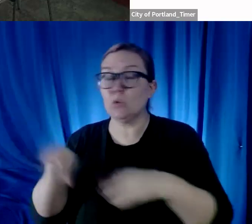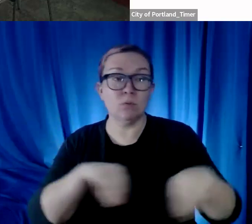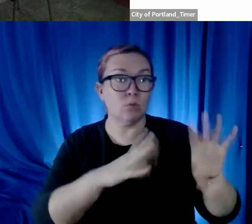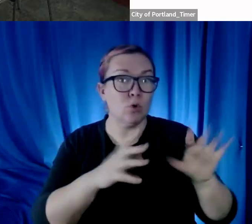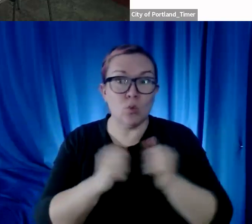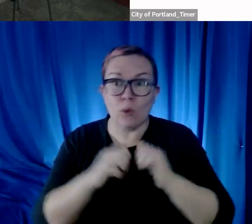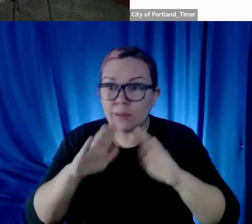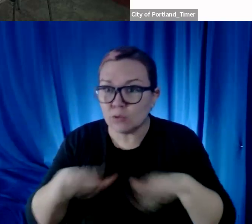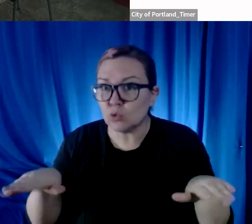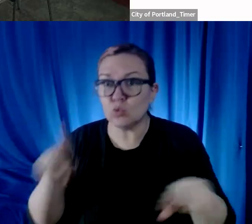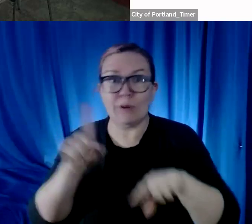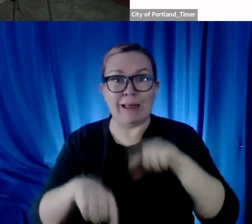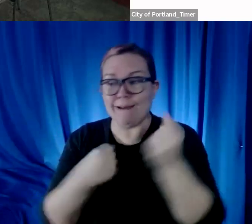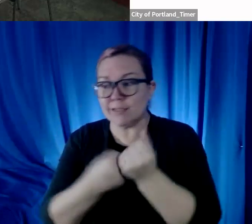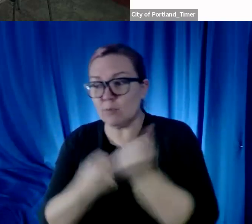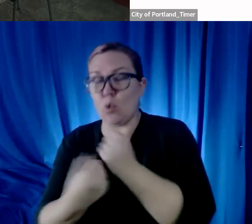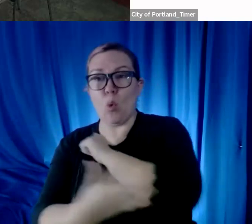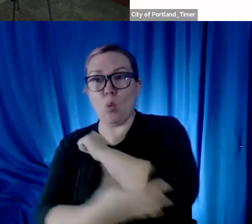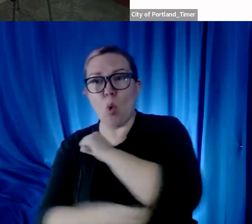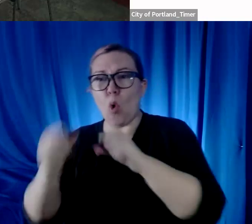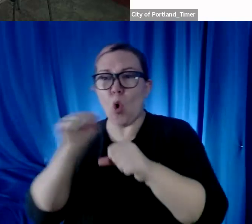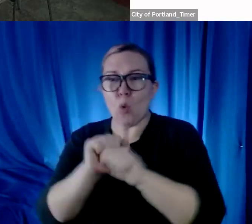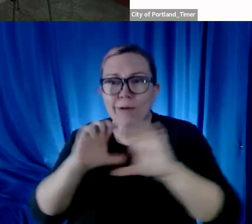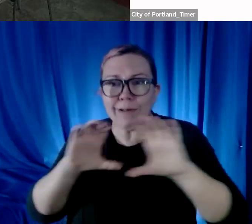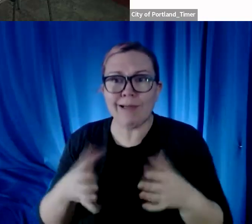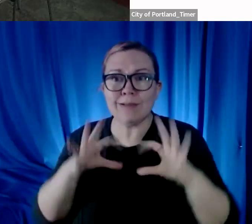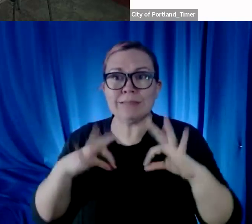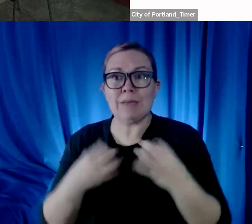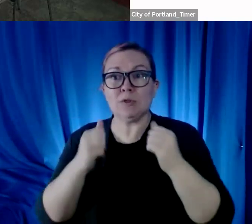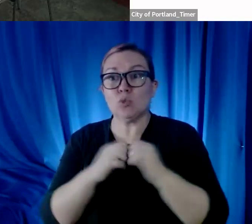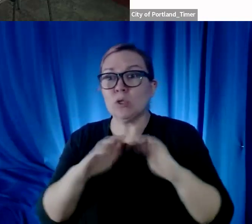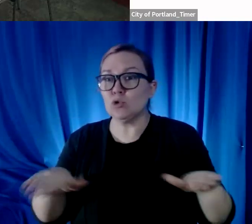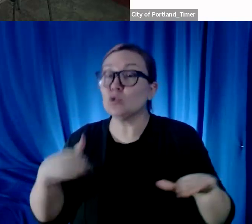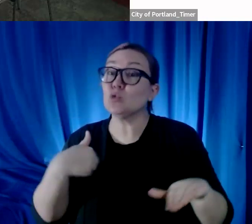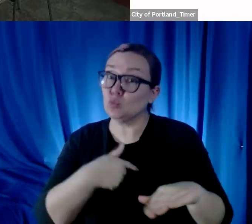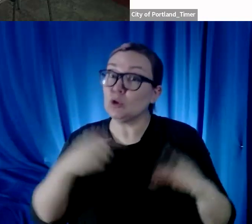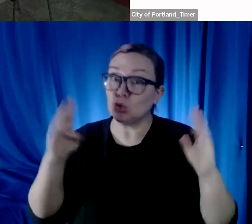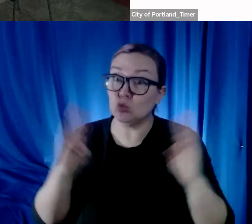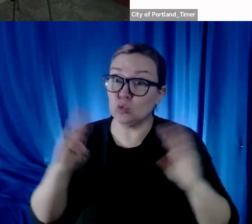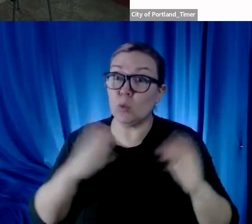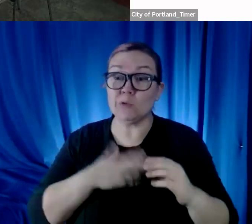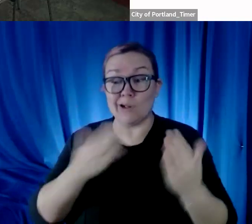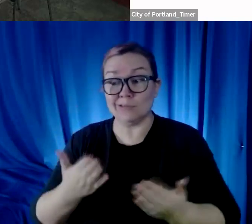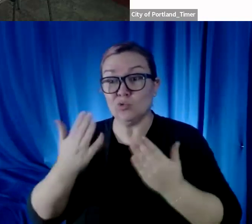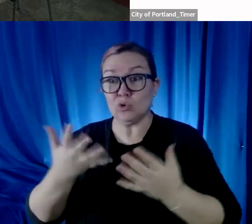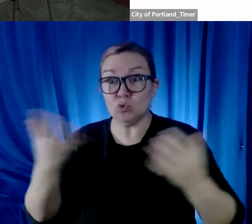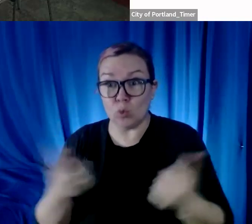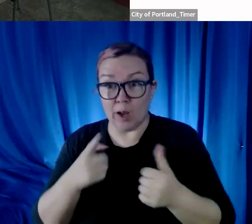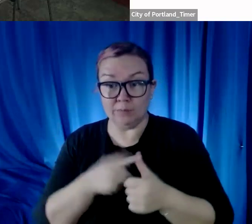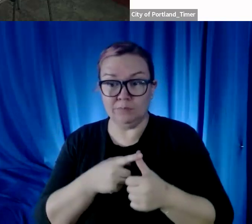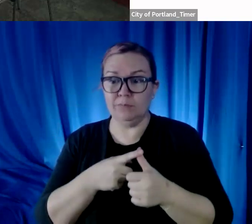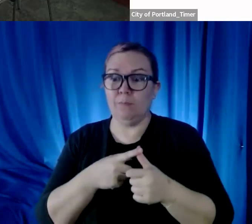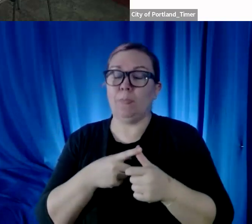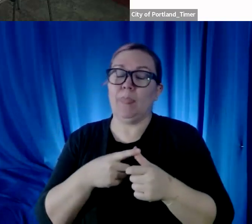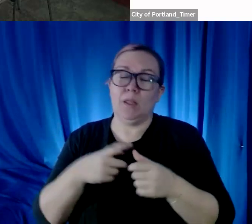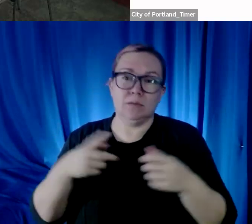And if we can't support poor working class families with children, we're in deep trouble. So my suggestions would be Rain in overtime for everyone.